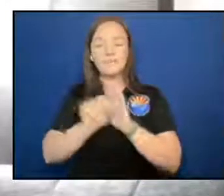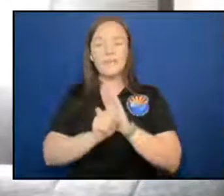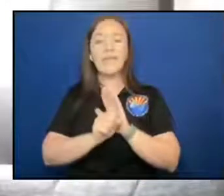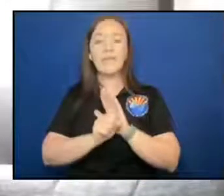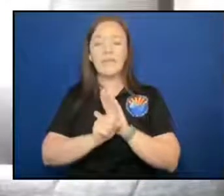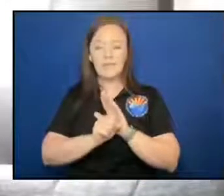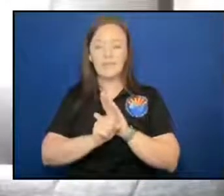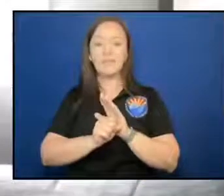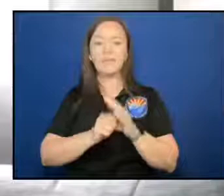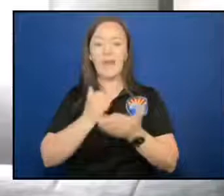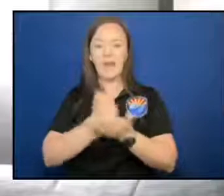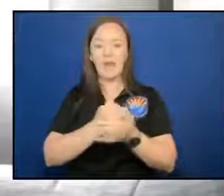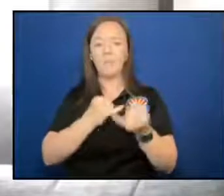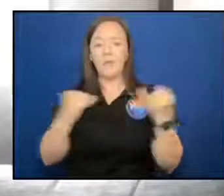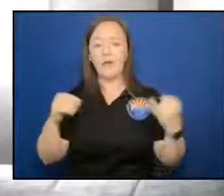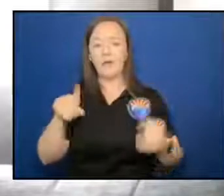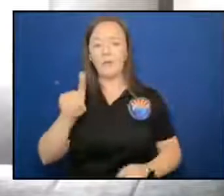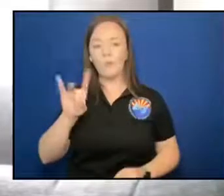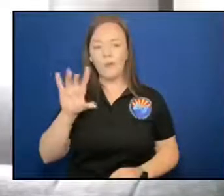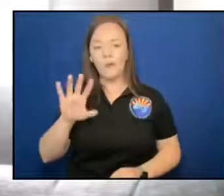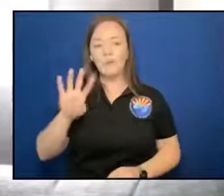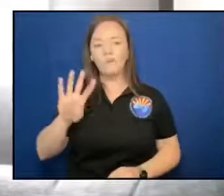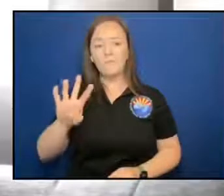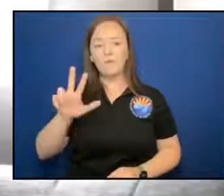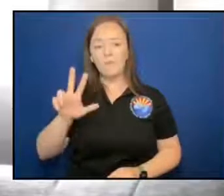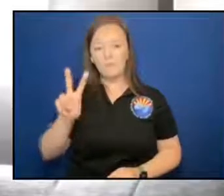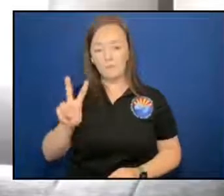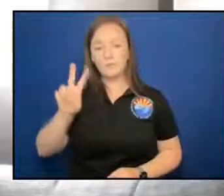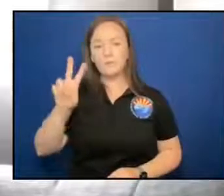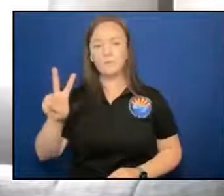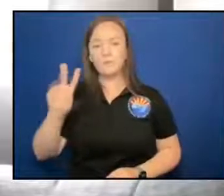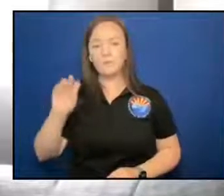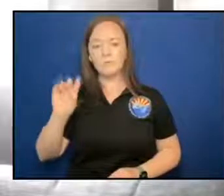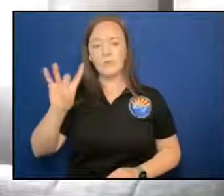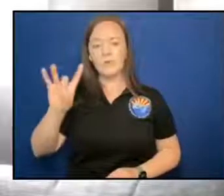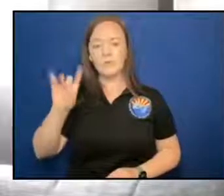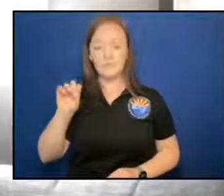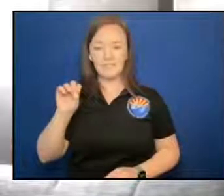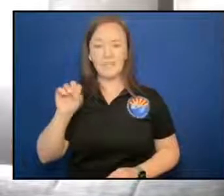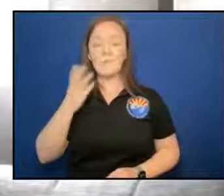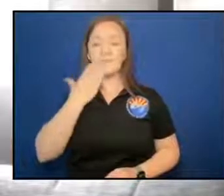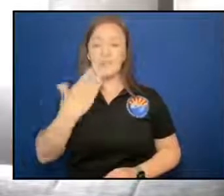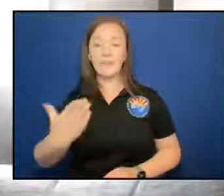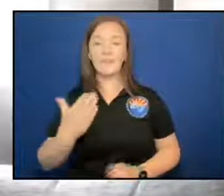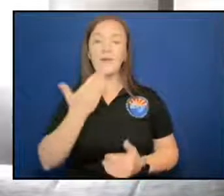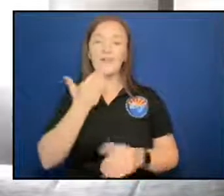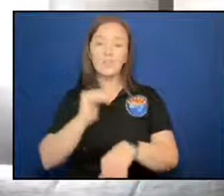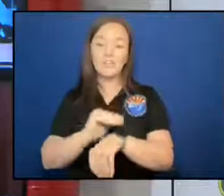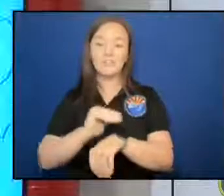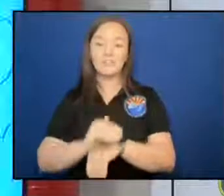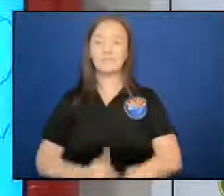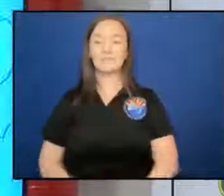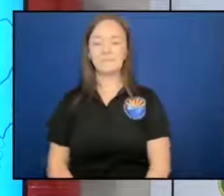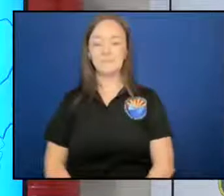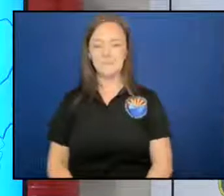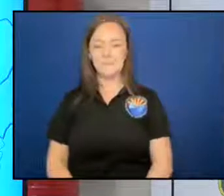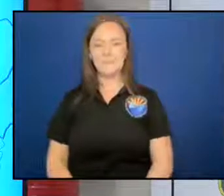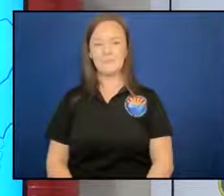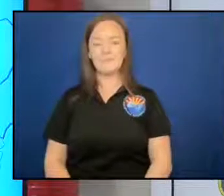AND BUT AGAIN STARTS RAMPING UP SATURDAY THROUGH WEDNESDAY. SO WE ARE NOT OUT OF THIS FOR A LONG SHOT.